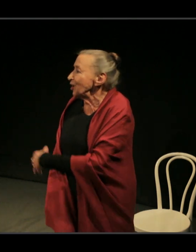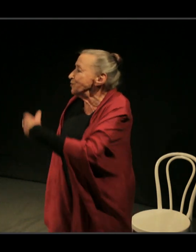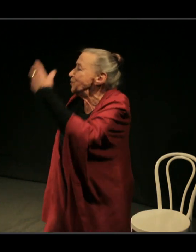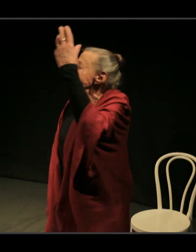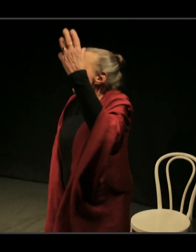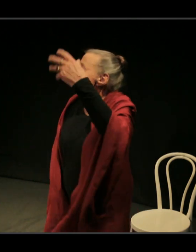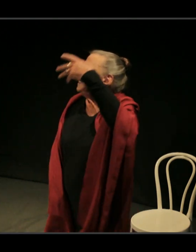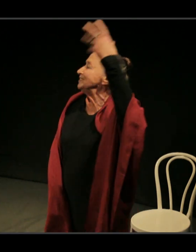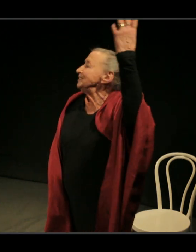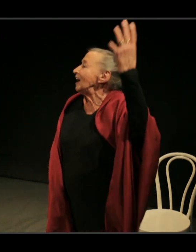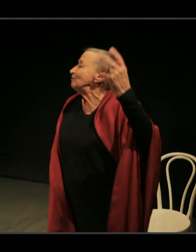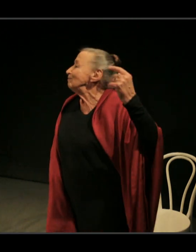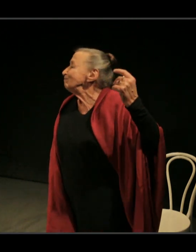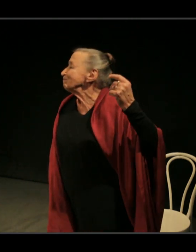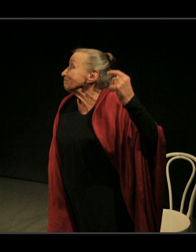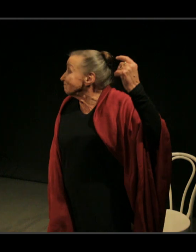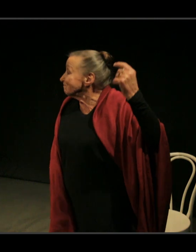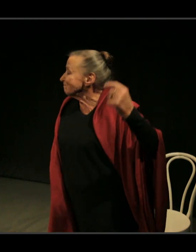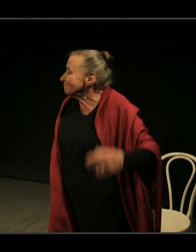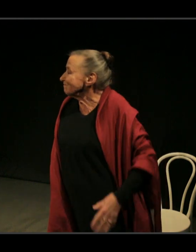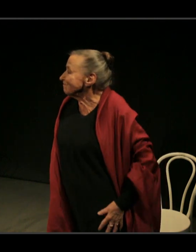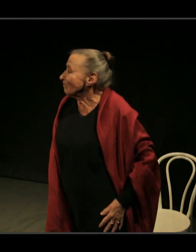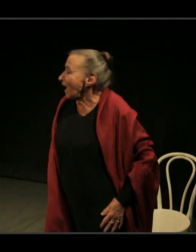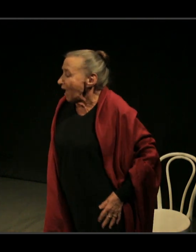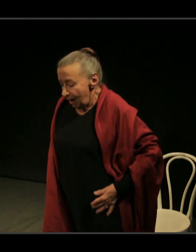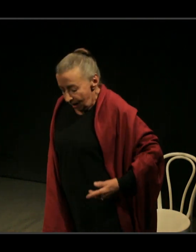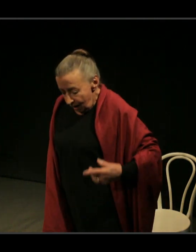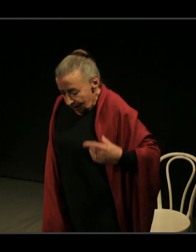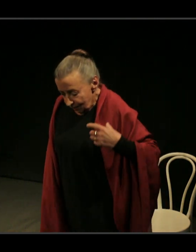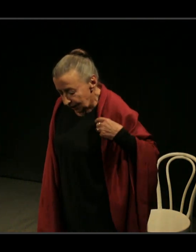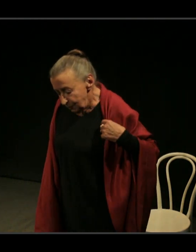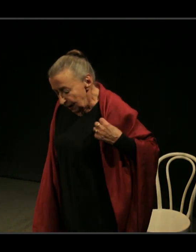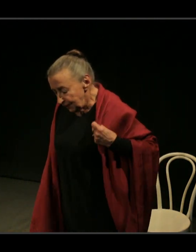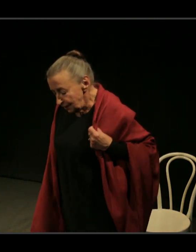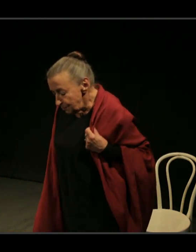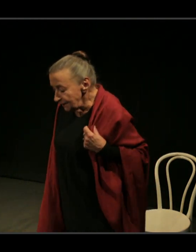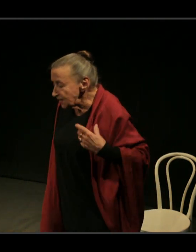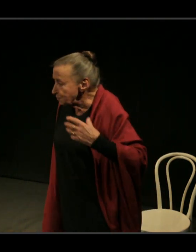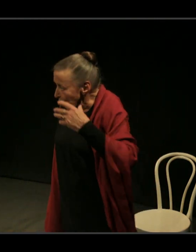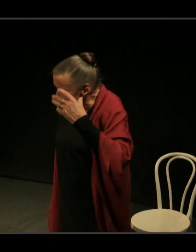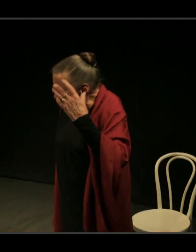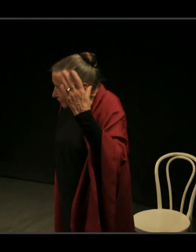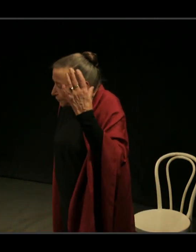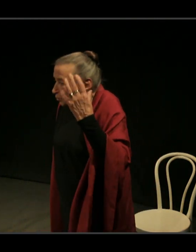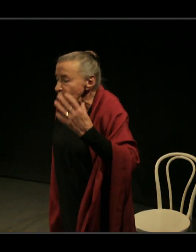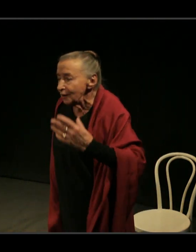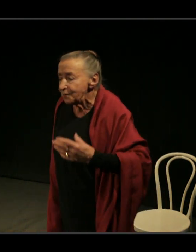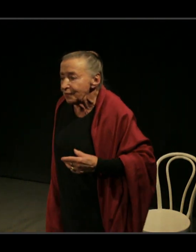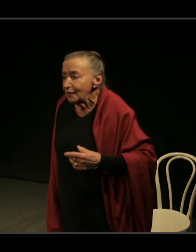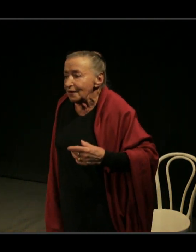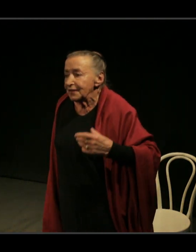And each cloud's different." The Count and Telimena had raised their eyes.